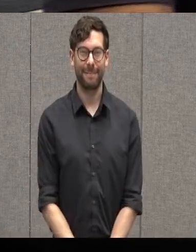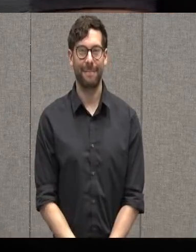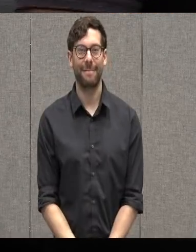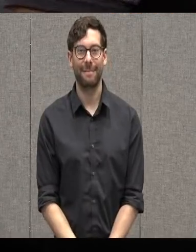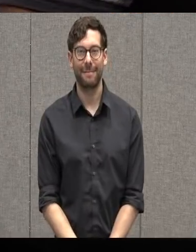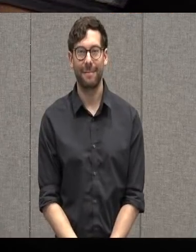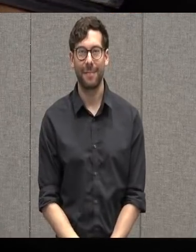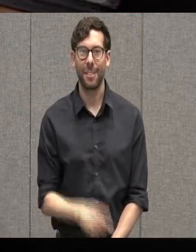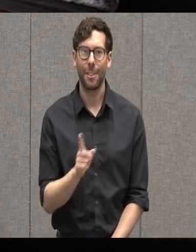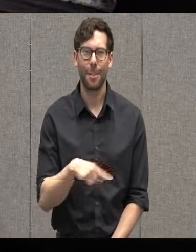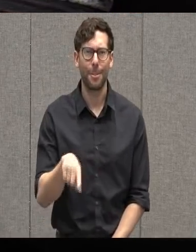You're a great leaper.